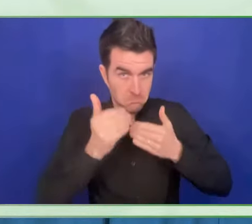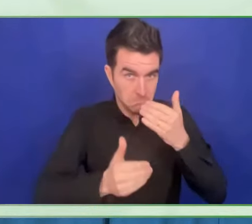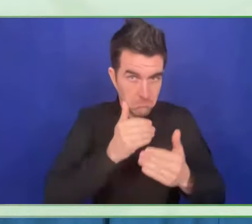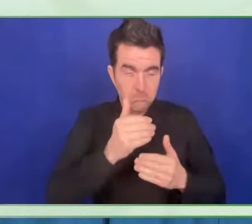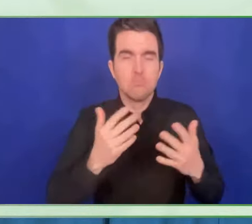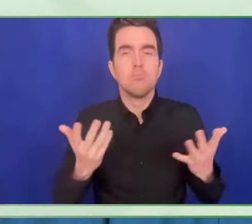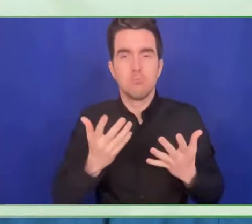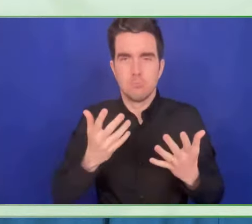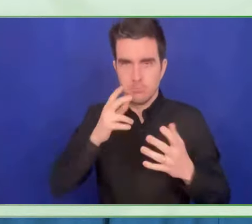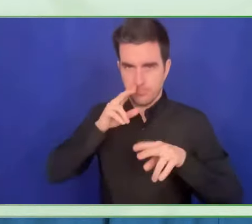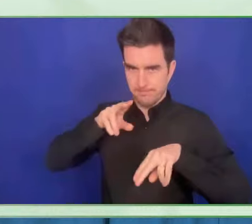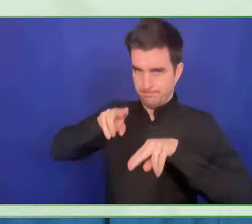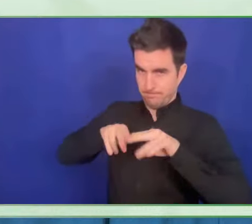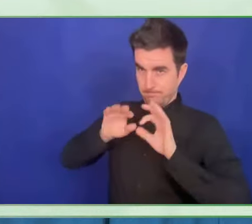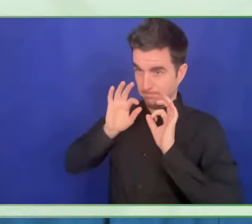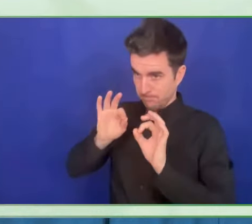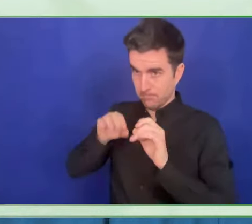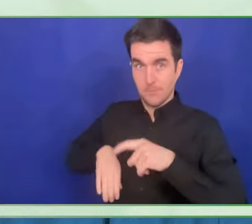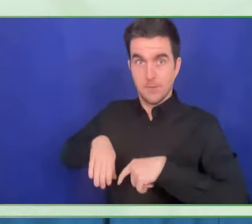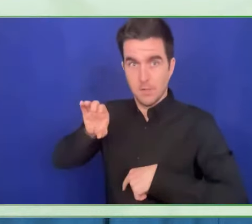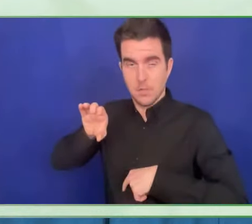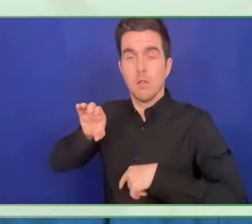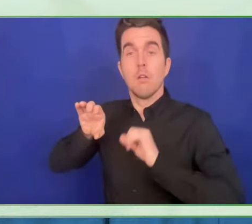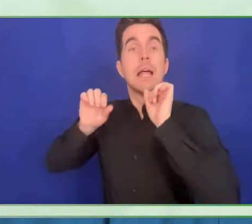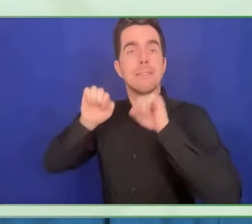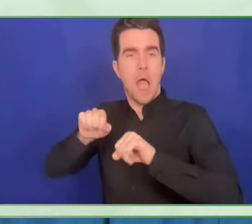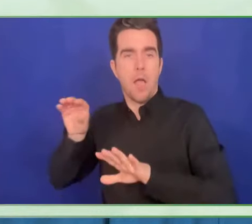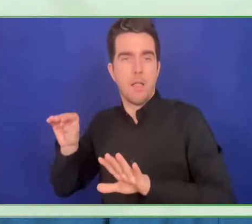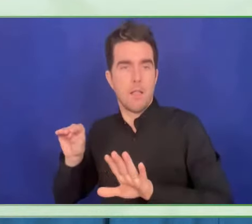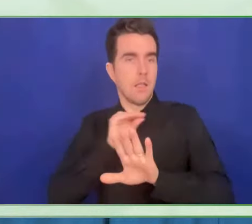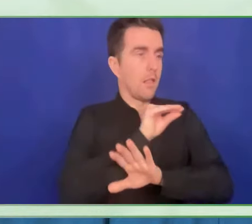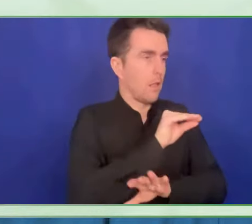There is a legislative initiative being planned said that this goal